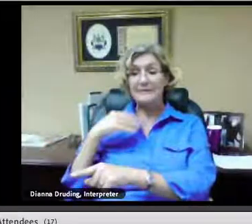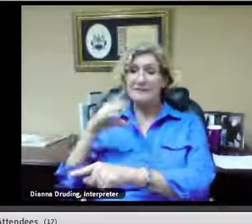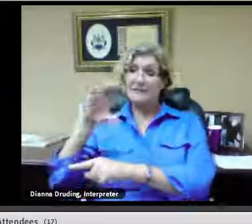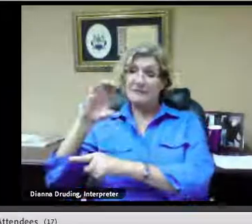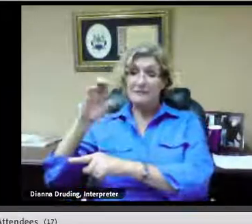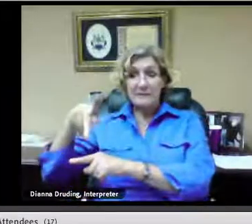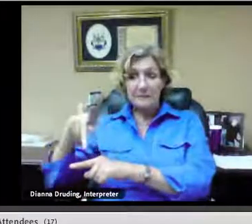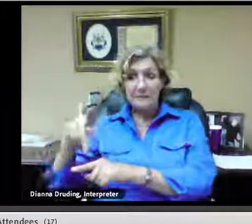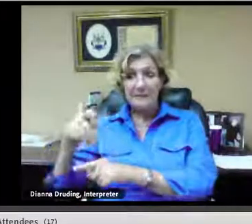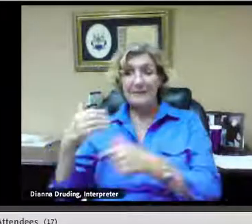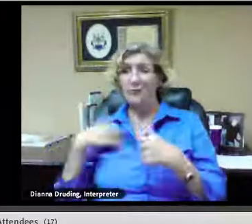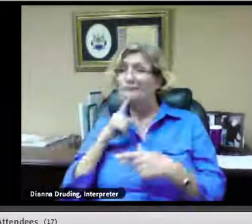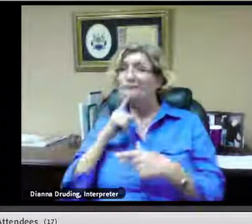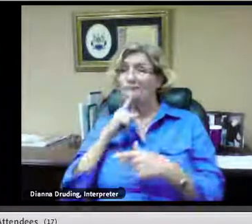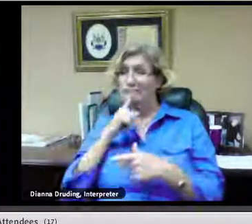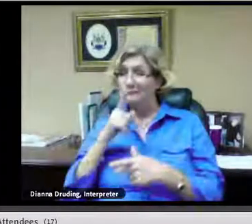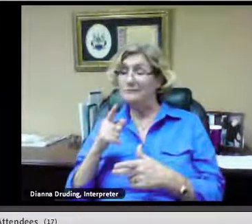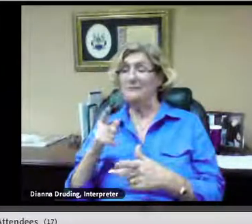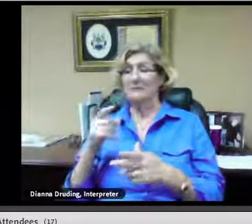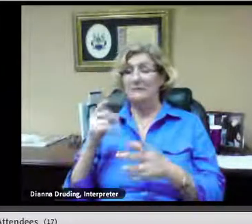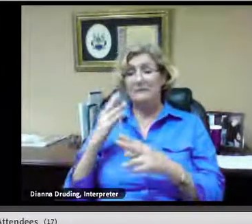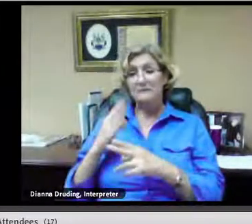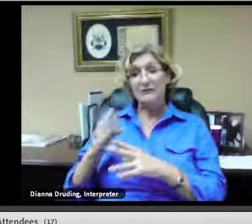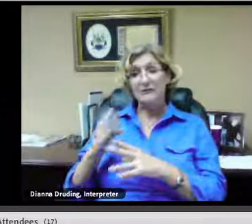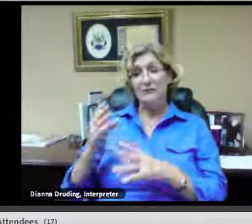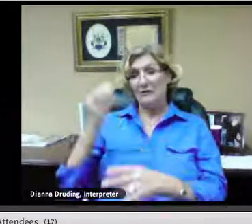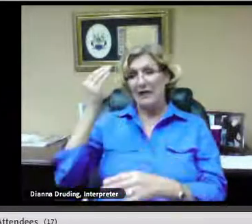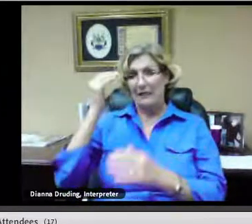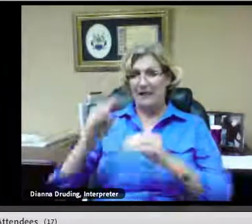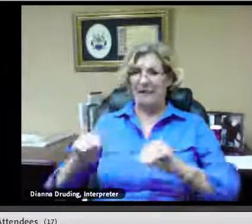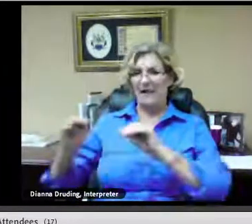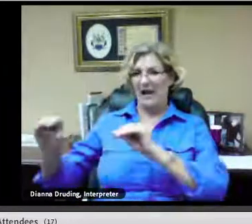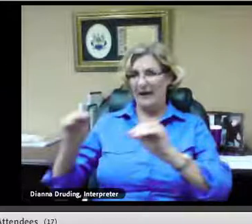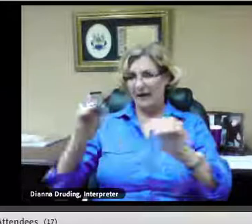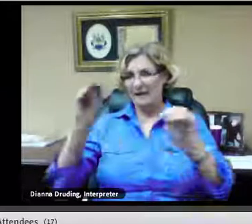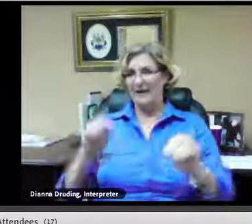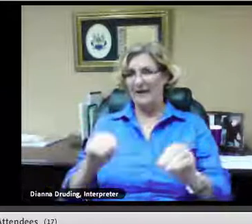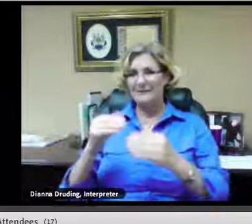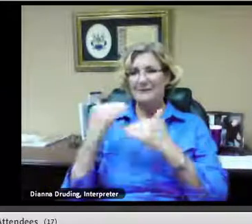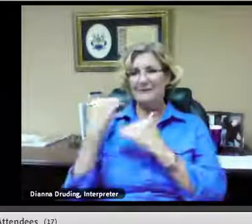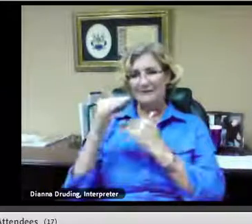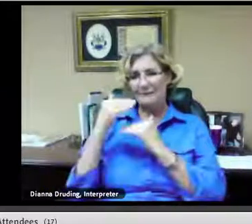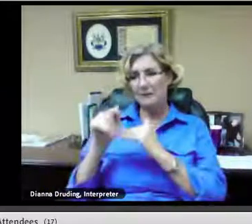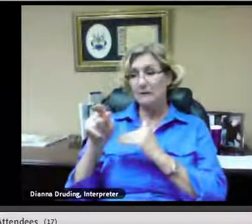He's just amazing. So he liked to mess with people because of that, you know. Just think about it.